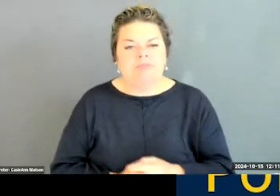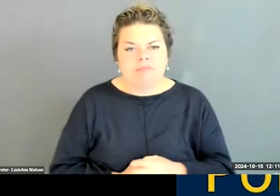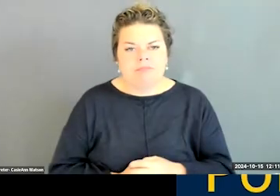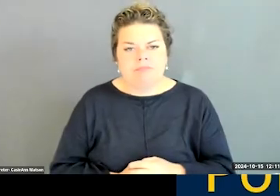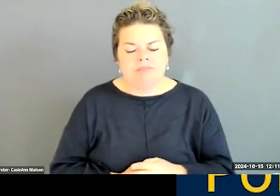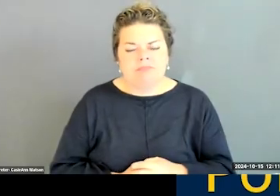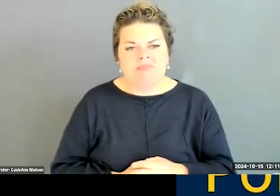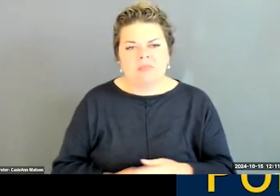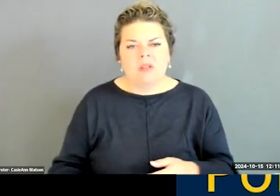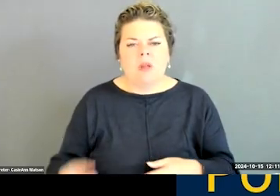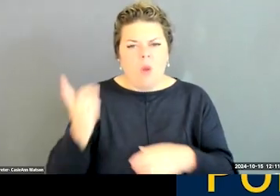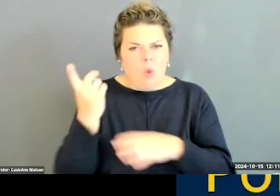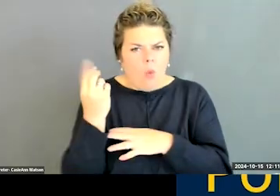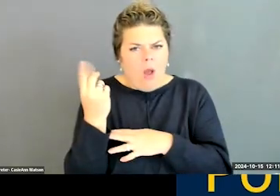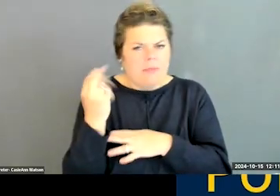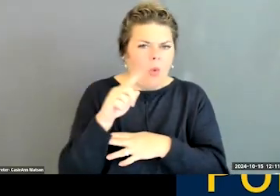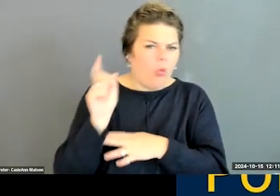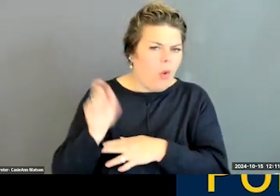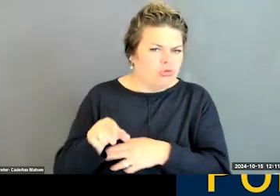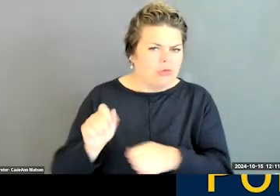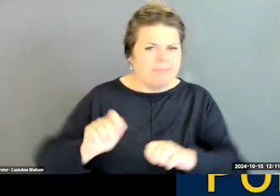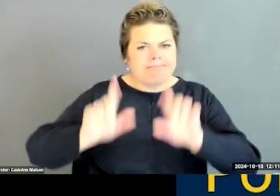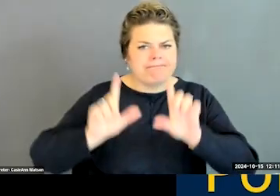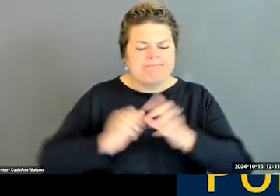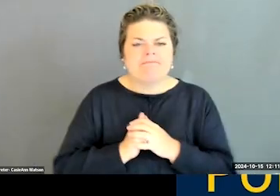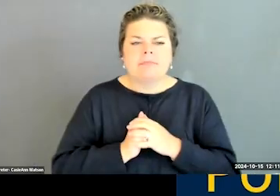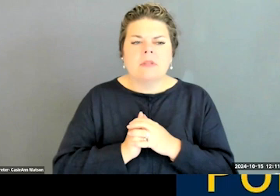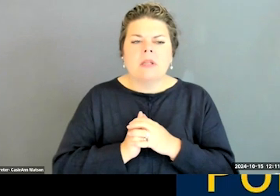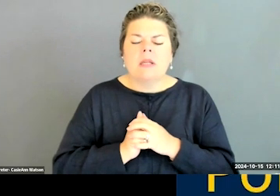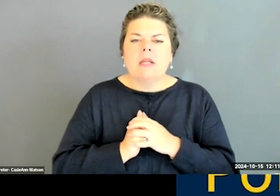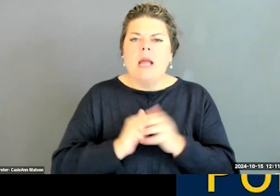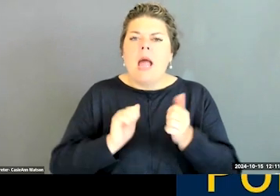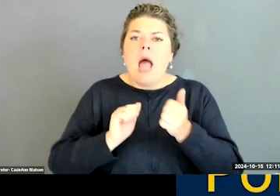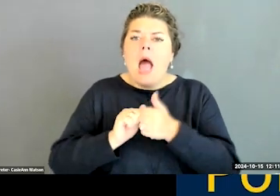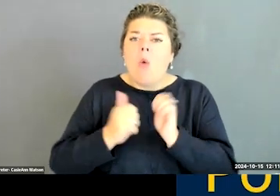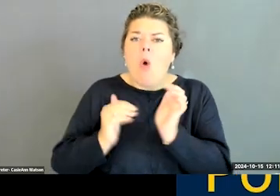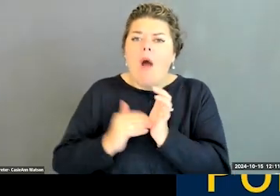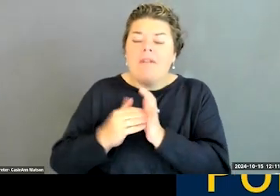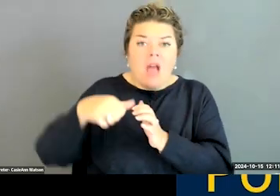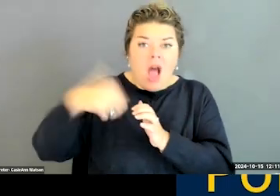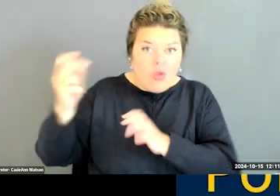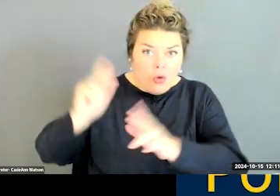And let's do just one more poll of how often others are communicating effectively with you.